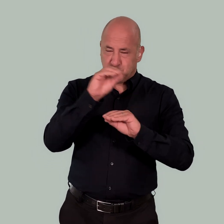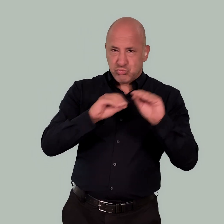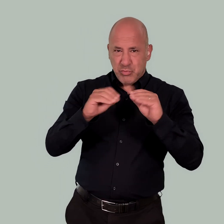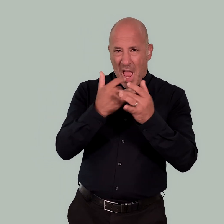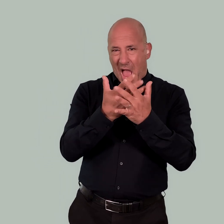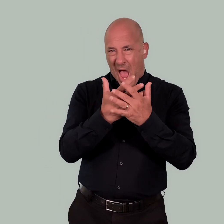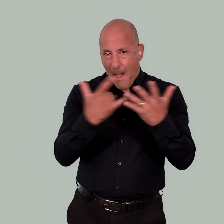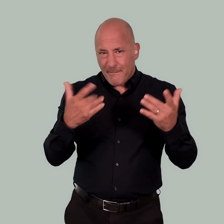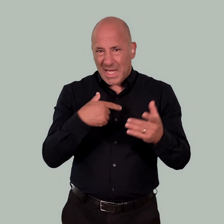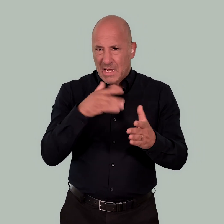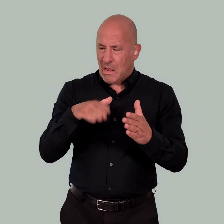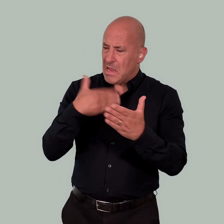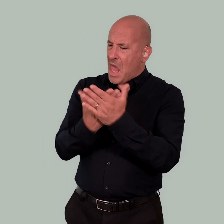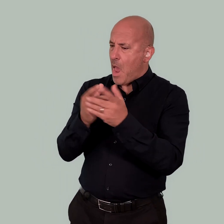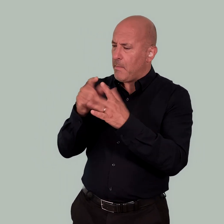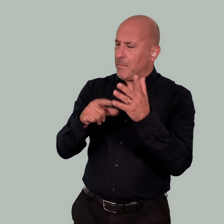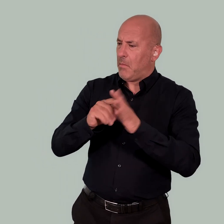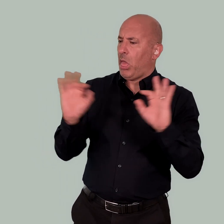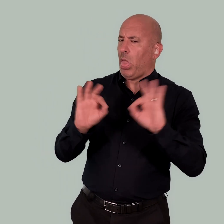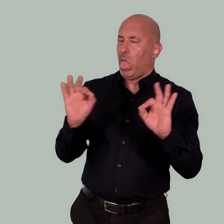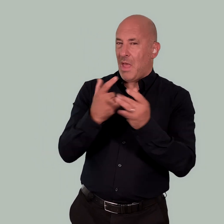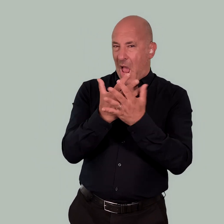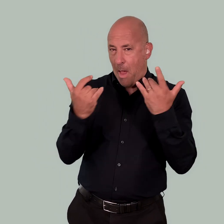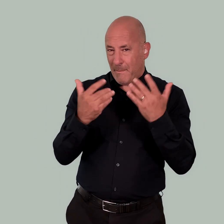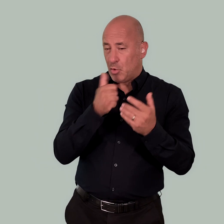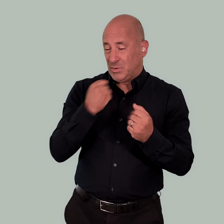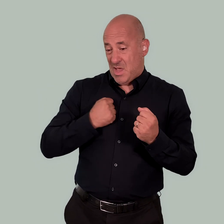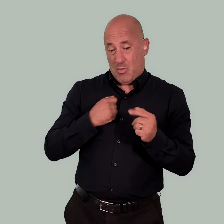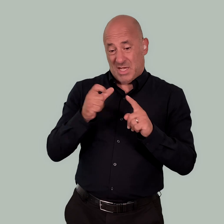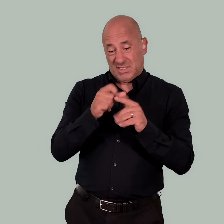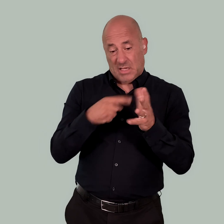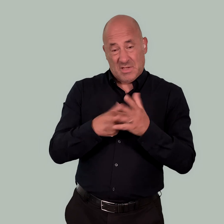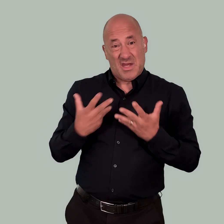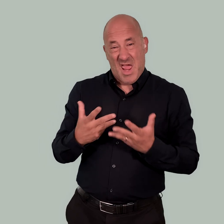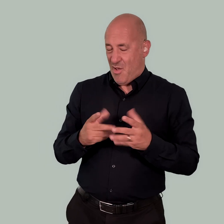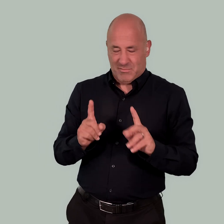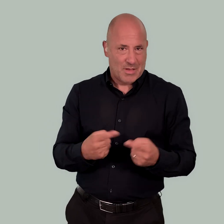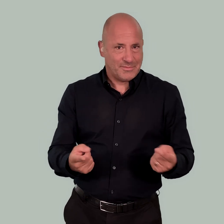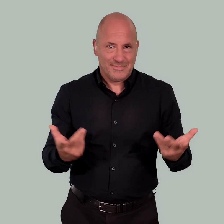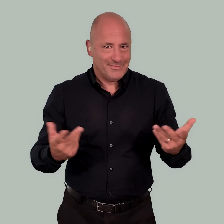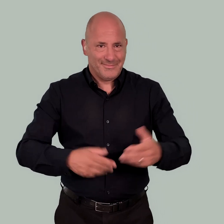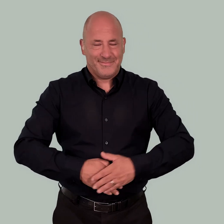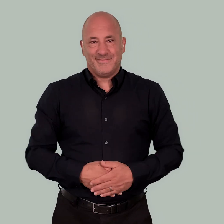to estimate the extent of non-take-up of PIP with existing data.